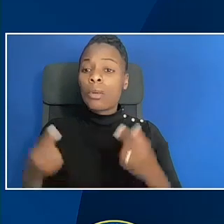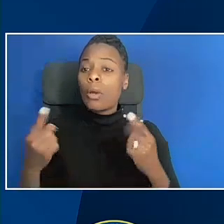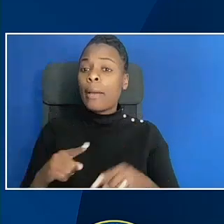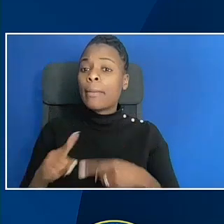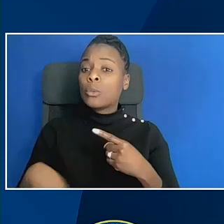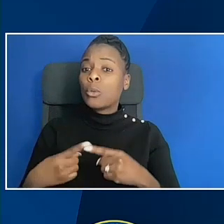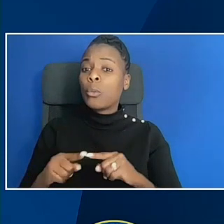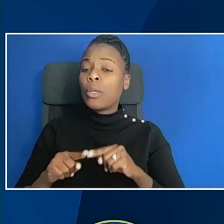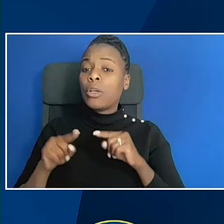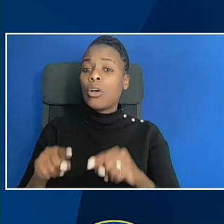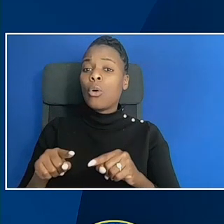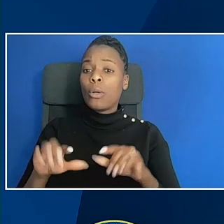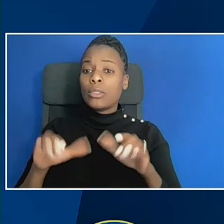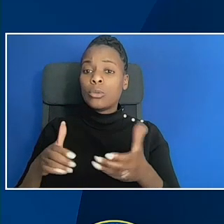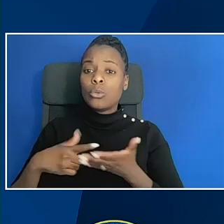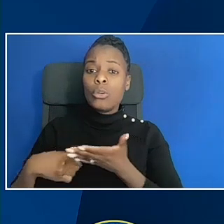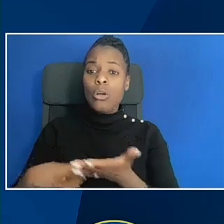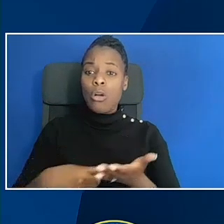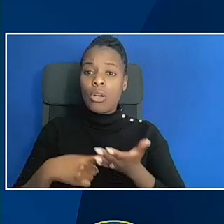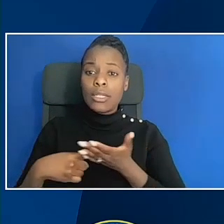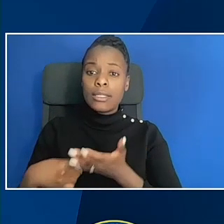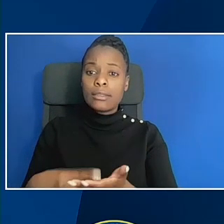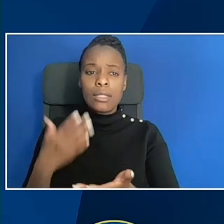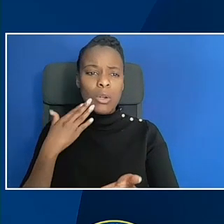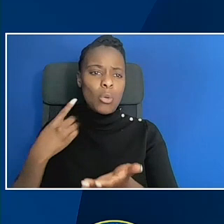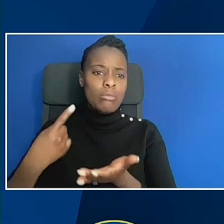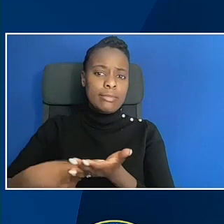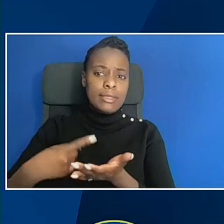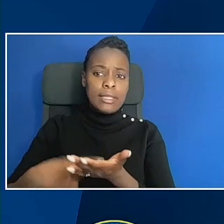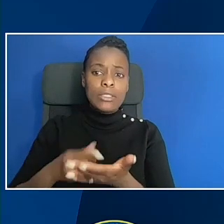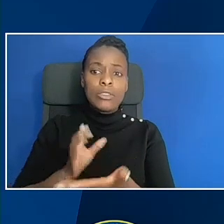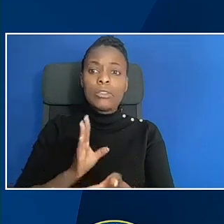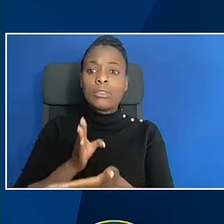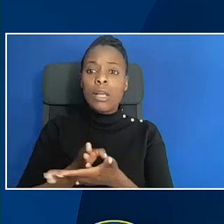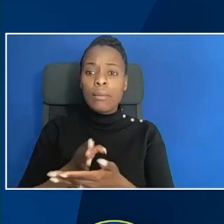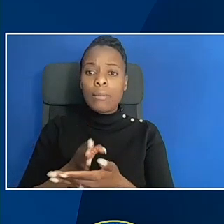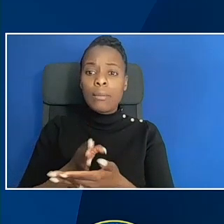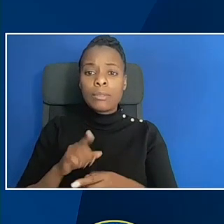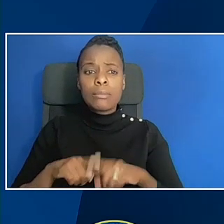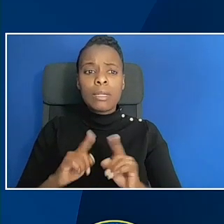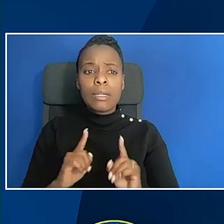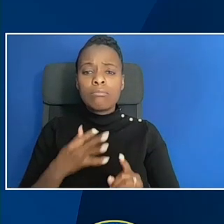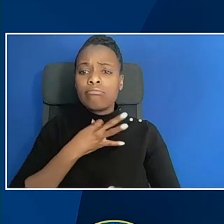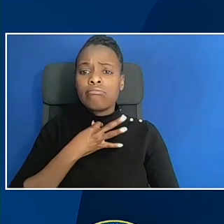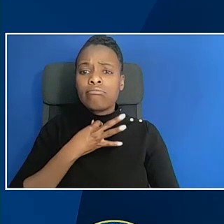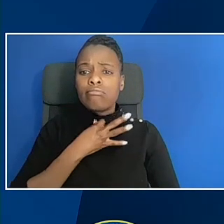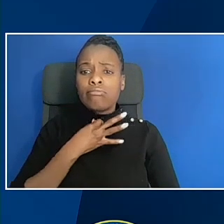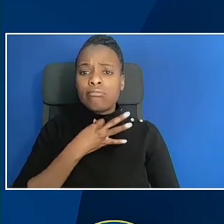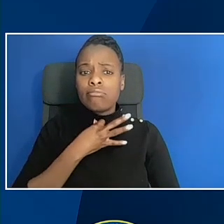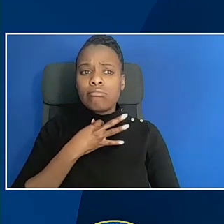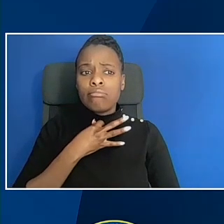I know the discussion stops but I'm just curious, like, what are the other